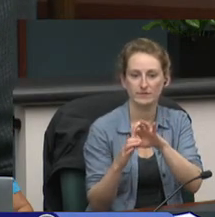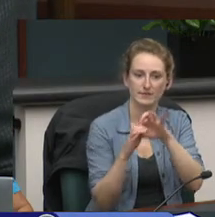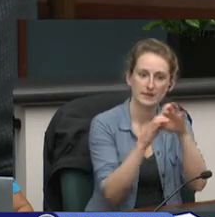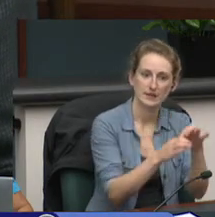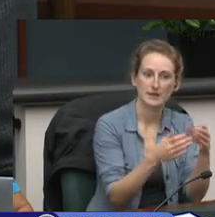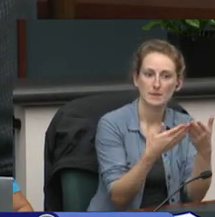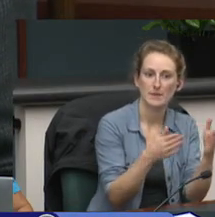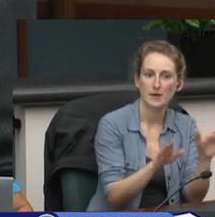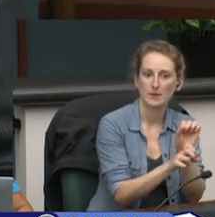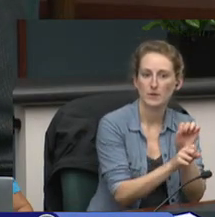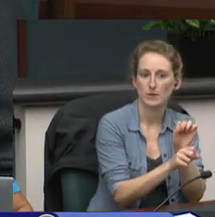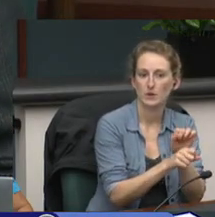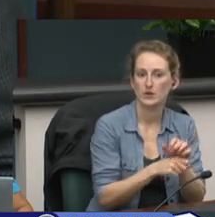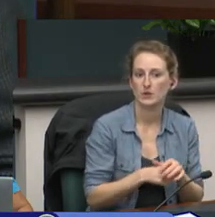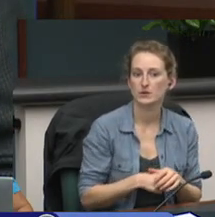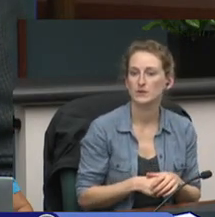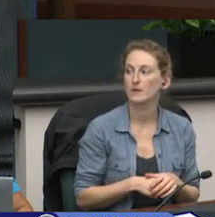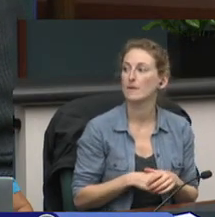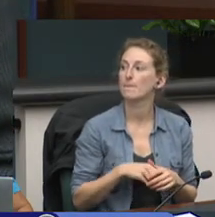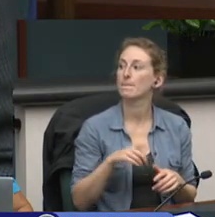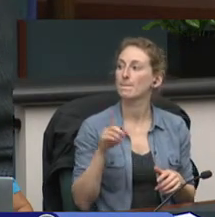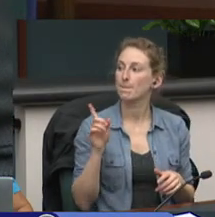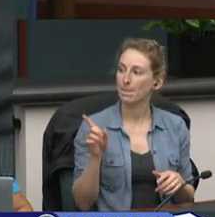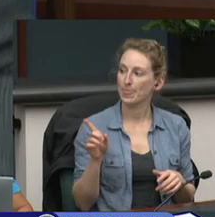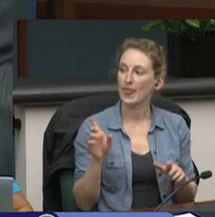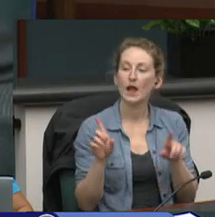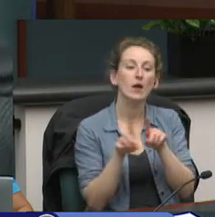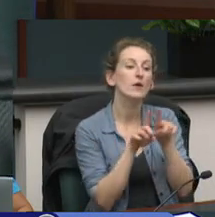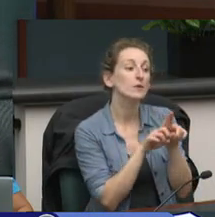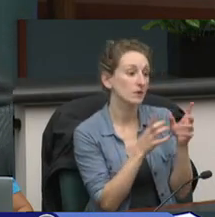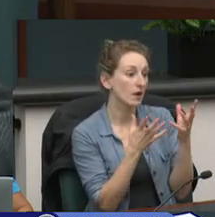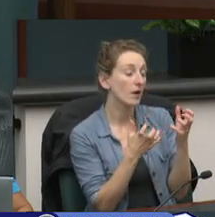to remind councilmembers that questions are encouraged of written questions to